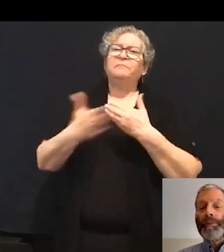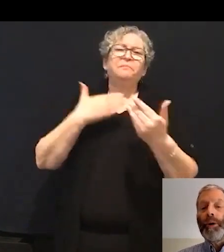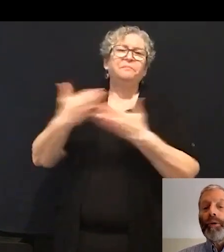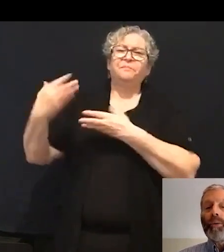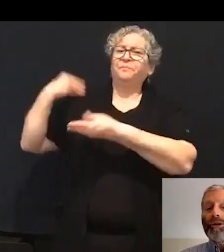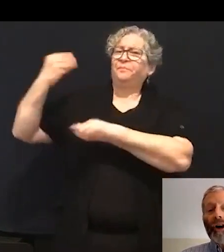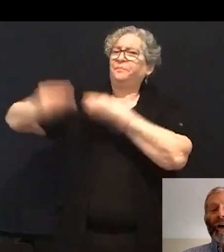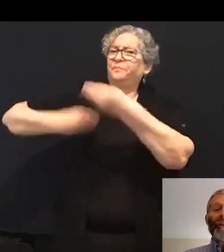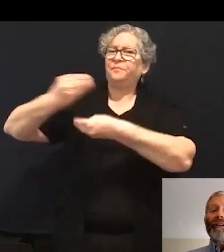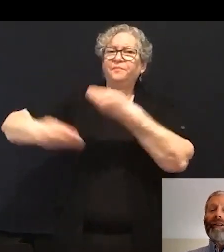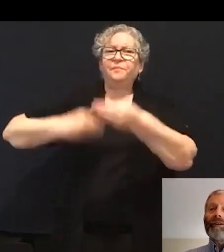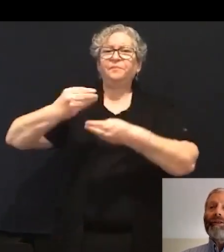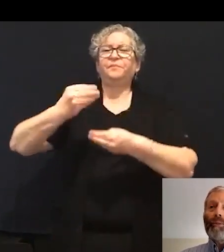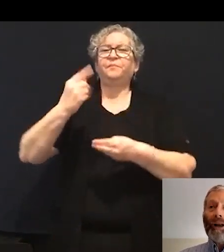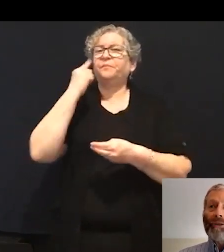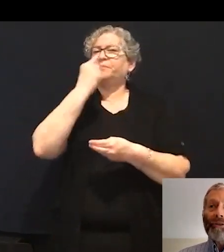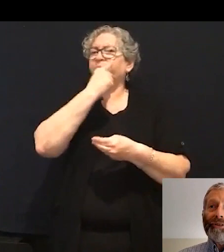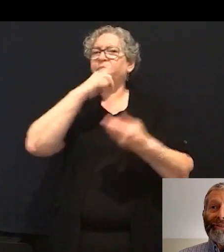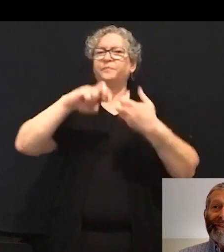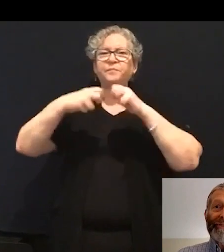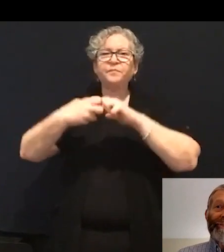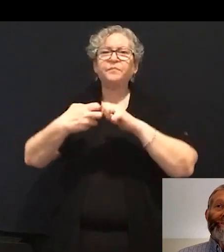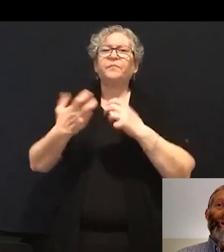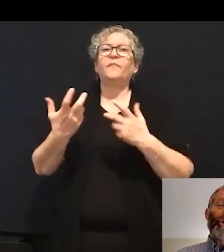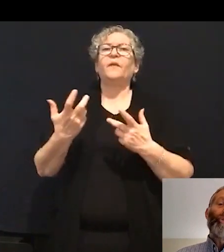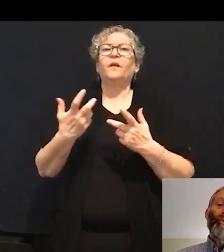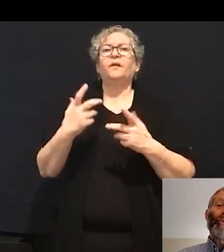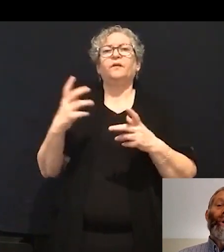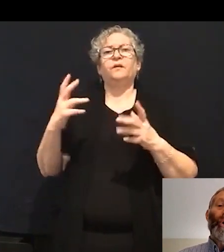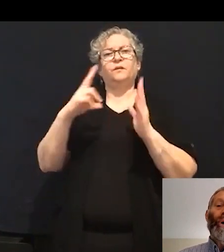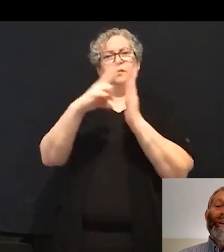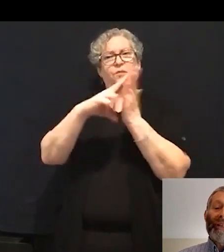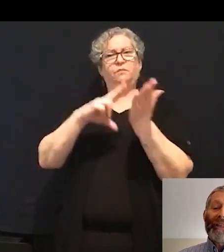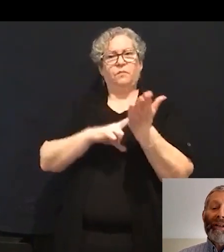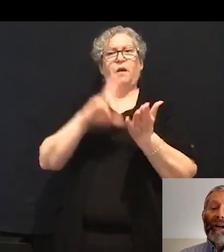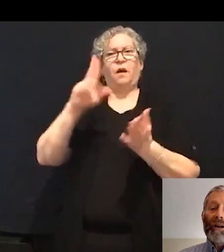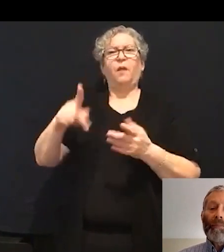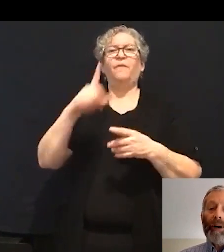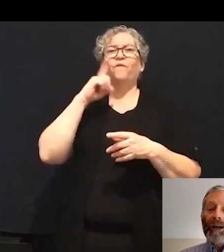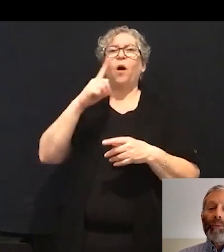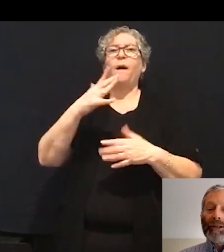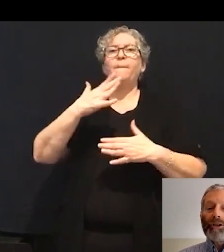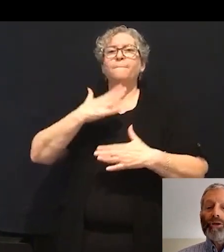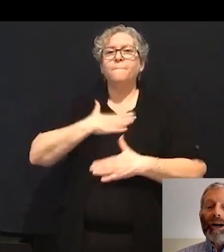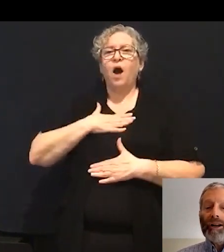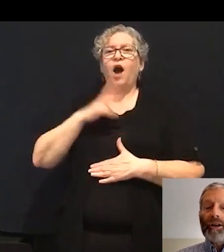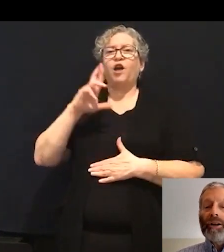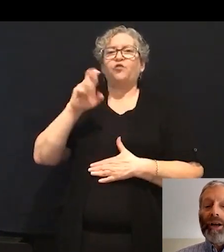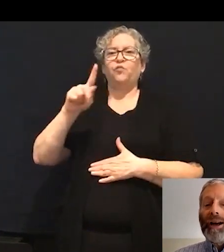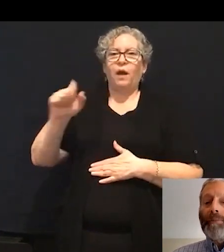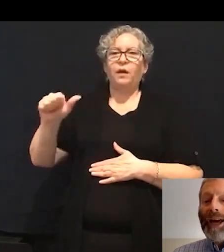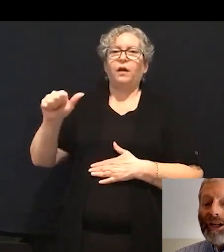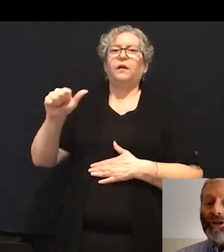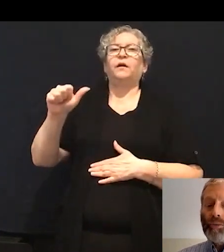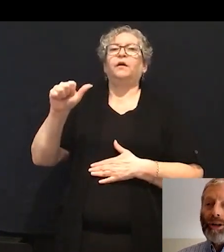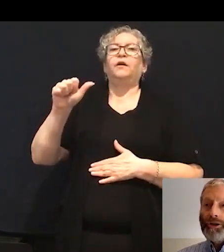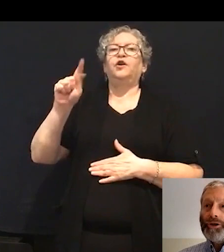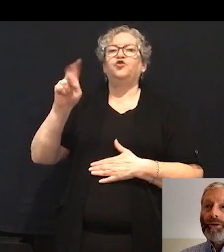with all inherited retinal diseases to enroll in our My Retina Tracker patient registry.